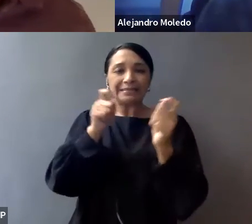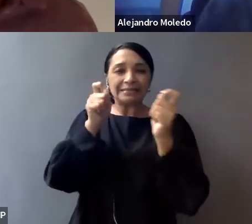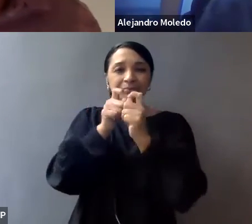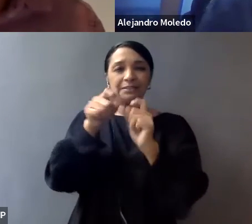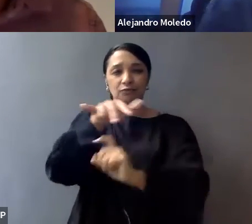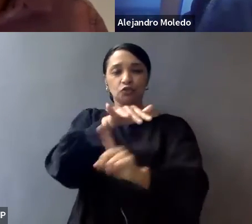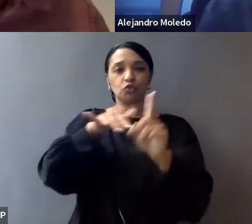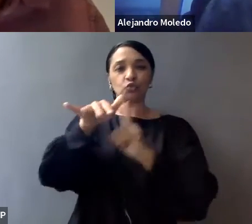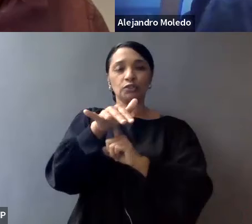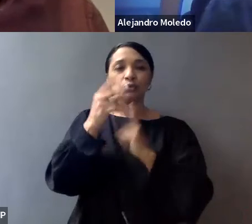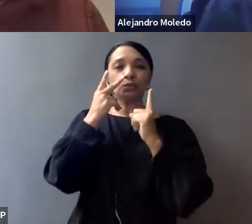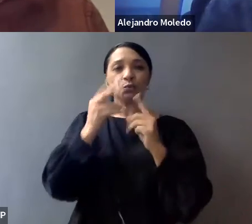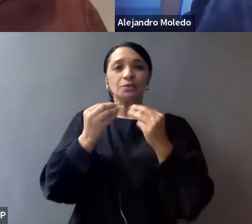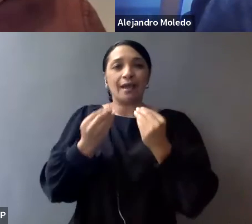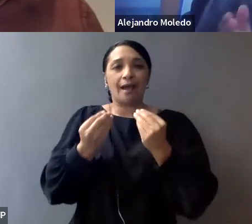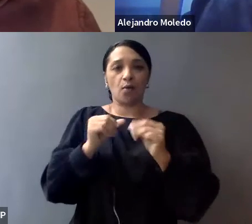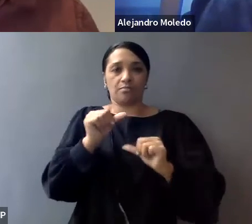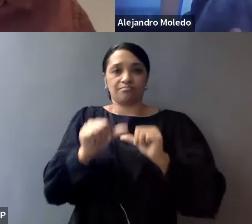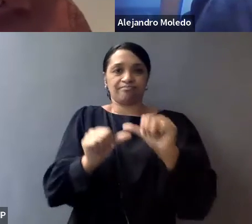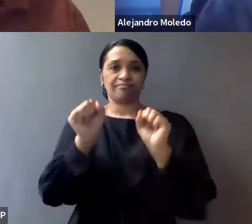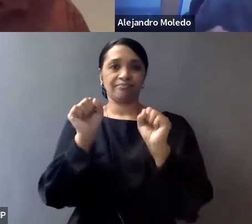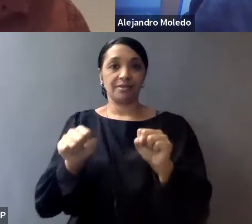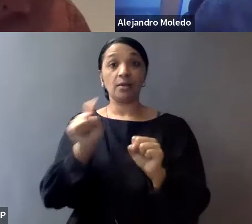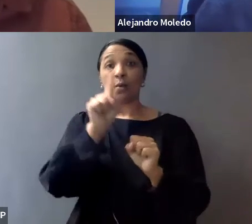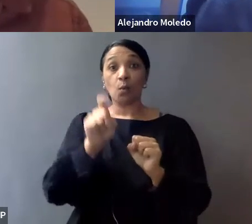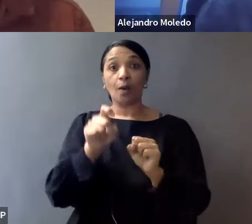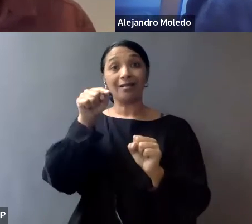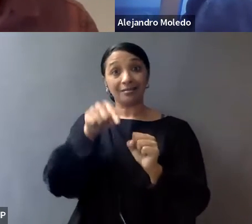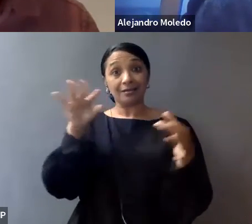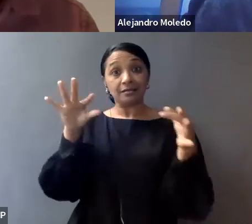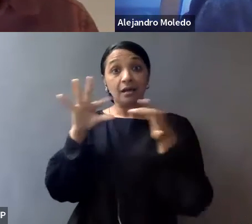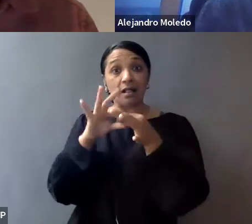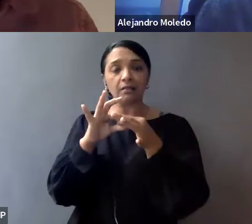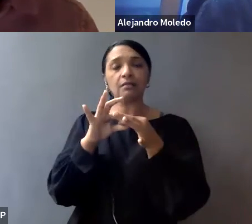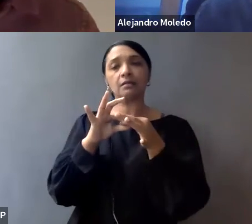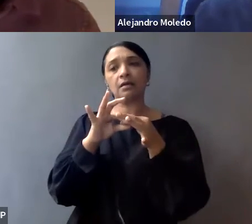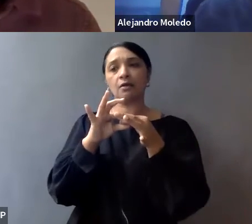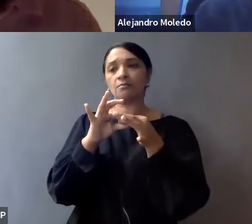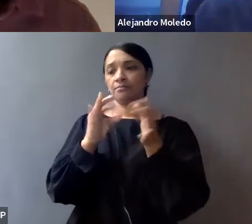that is very concrete to actually make a case for being against the...